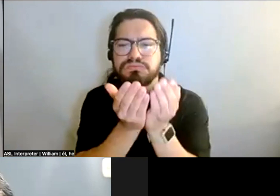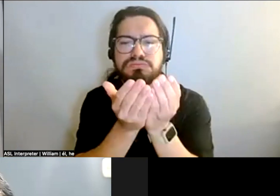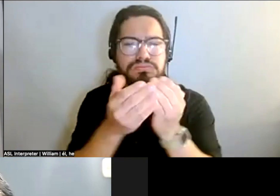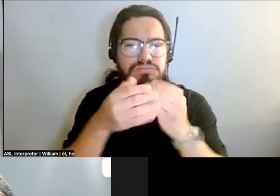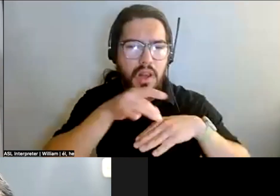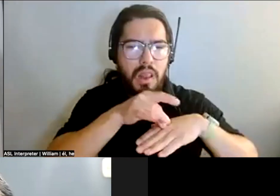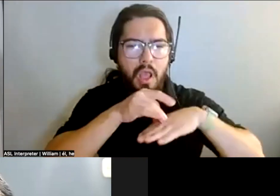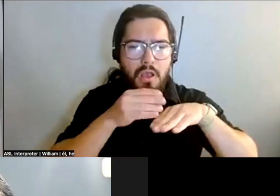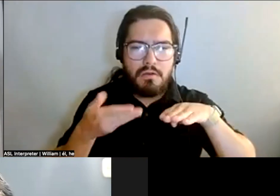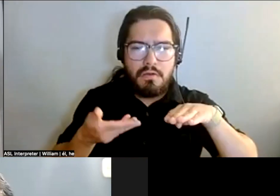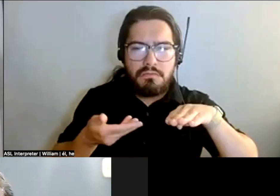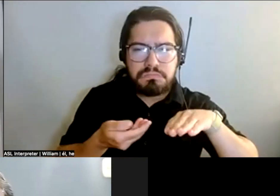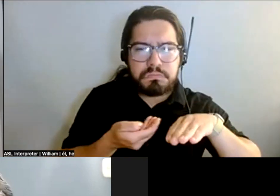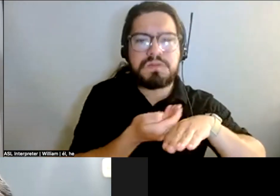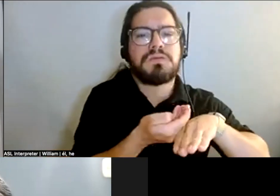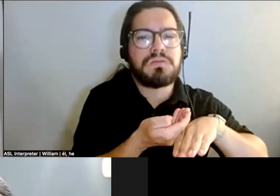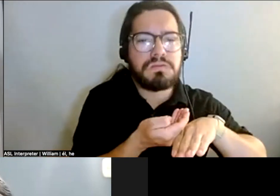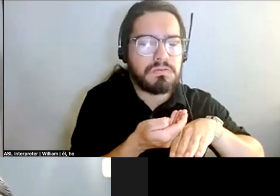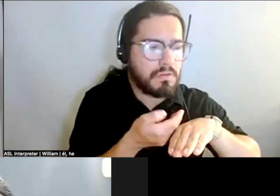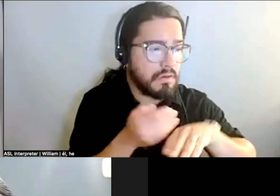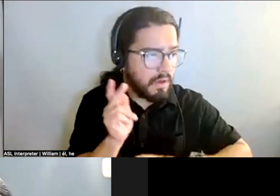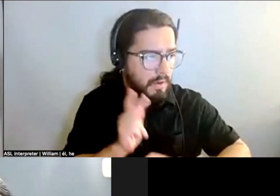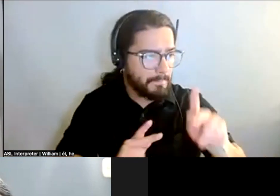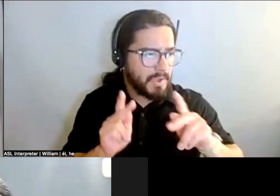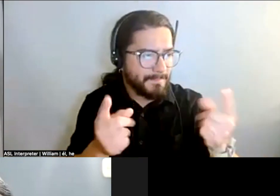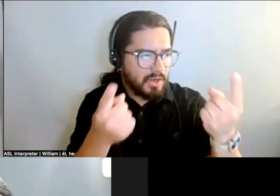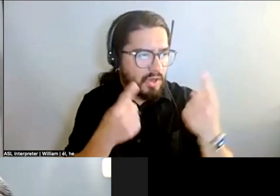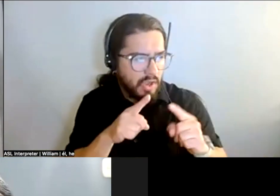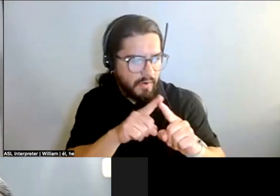Los que venimos del amor